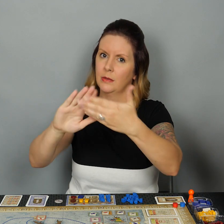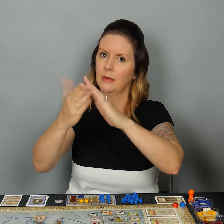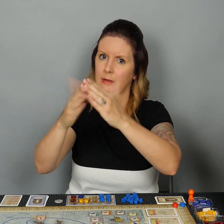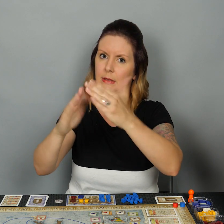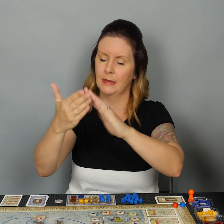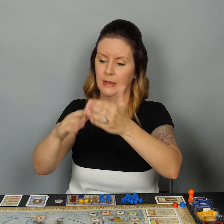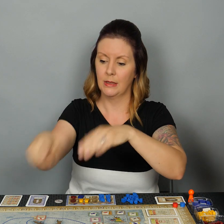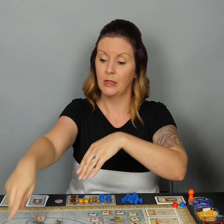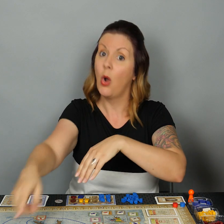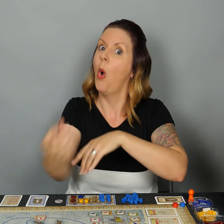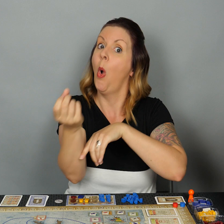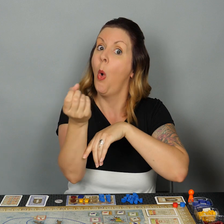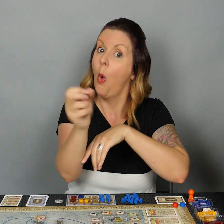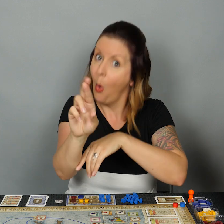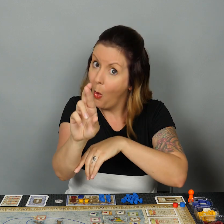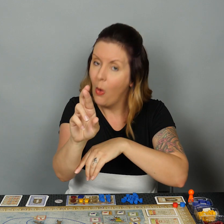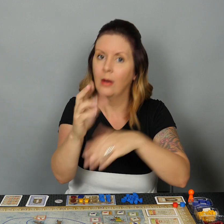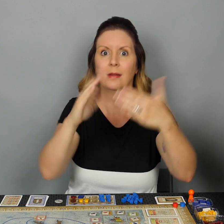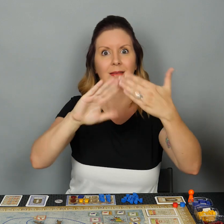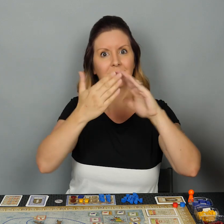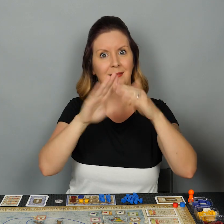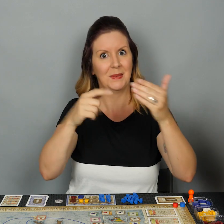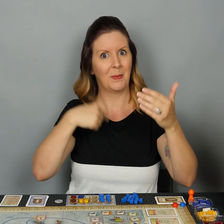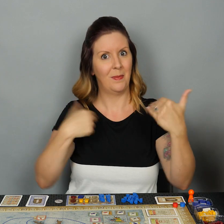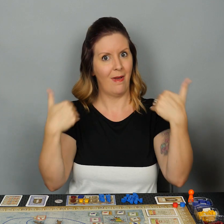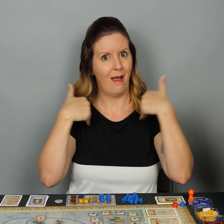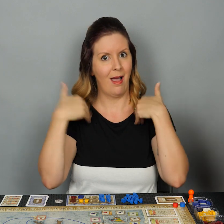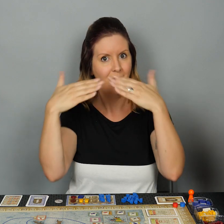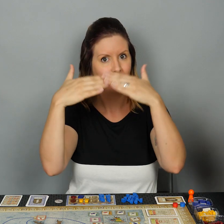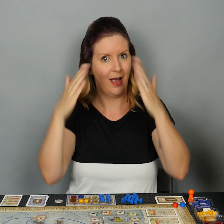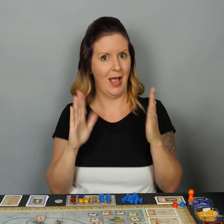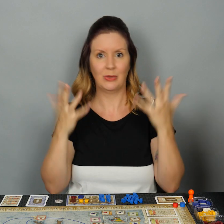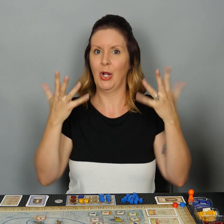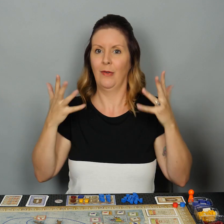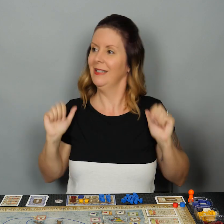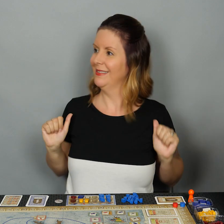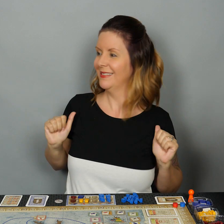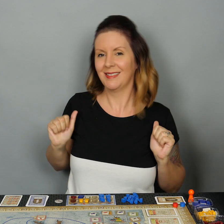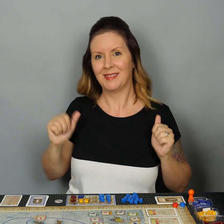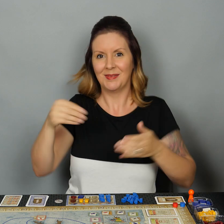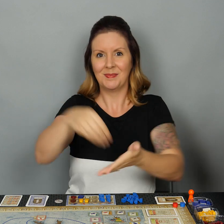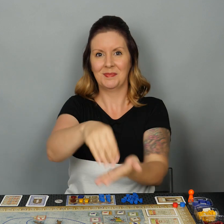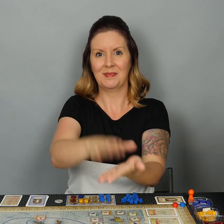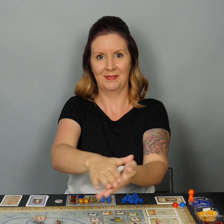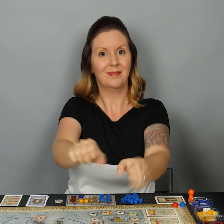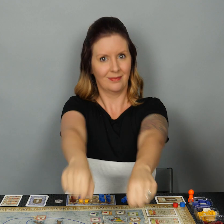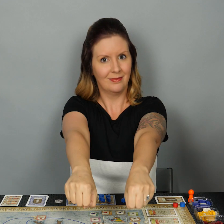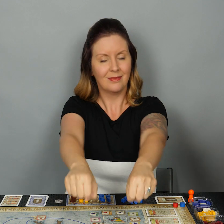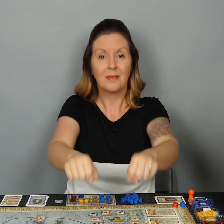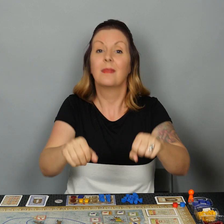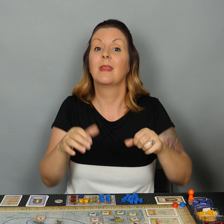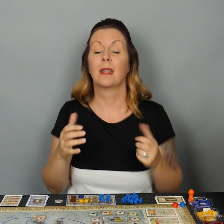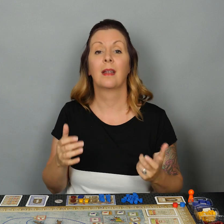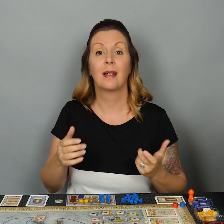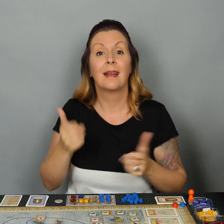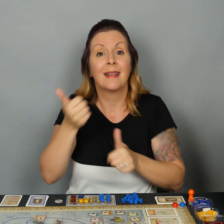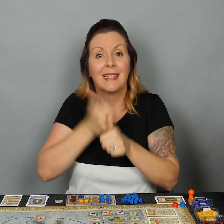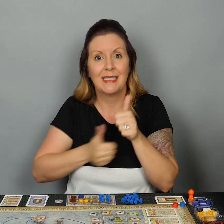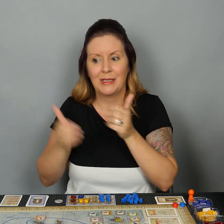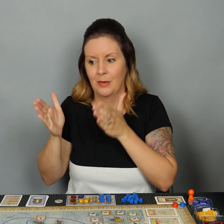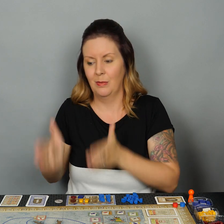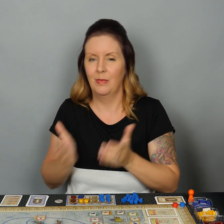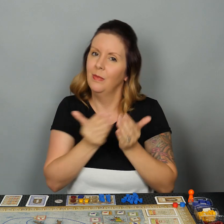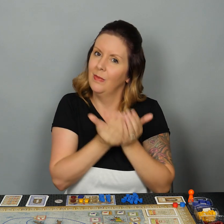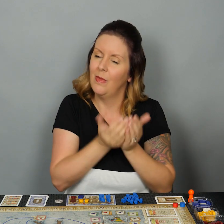You can put them either in the starting city or in a city in which you have a house built.